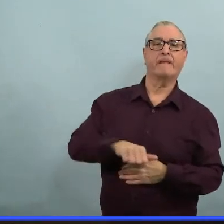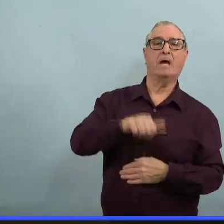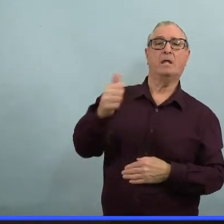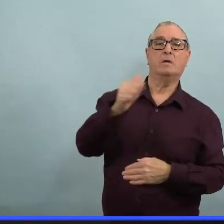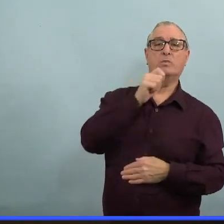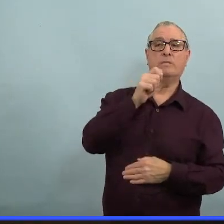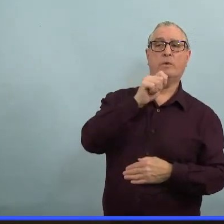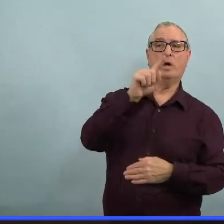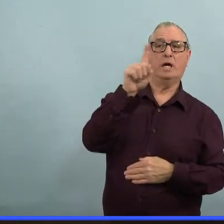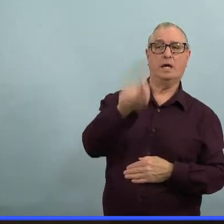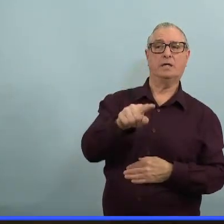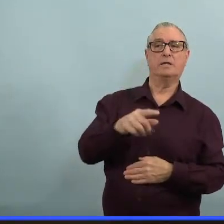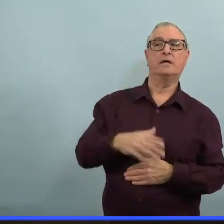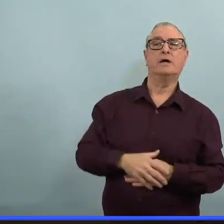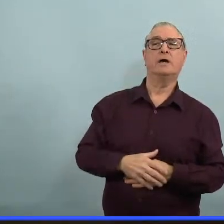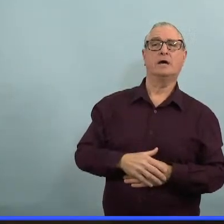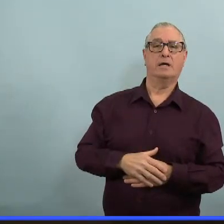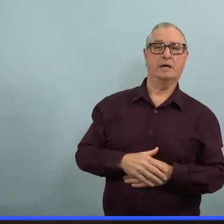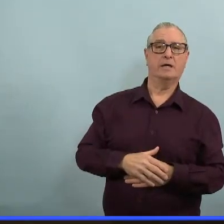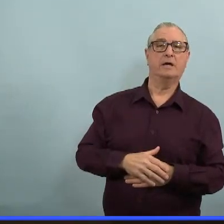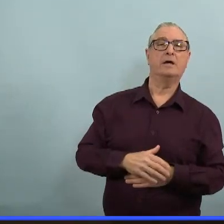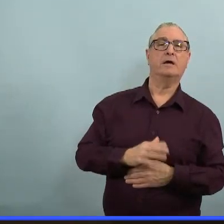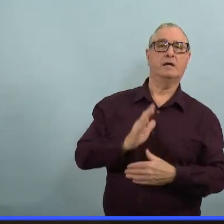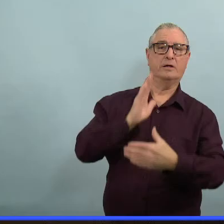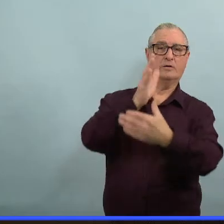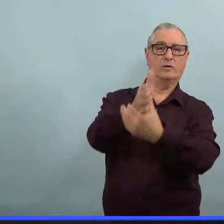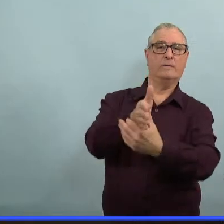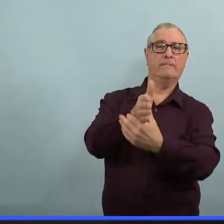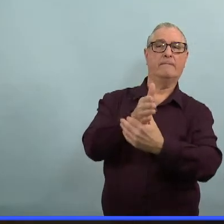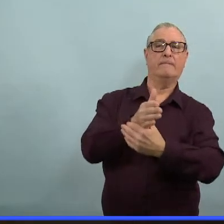i'm just wondering what why is that and is there anything that you can do to encourage